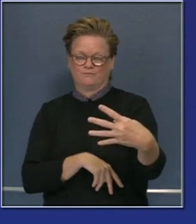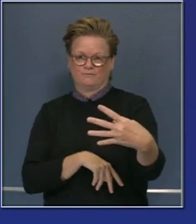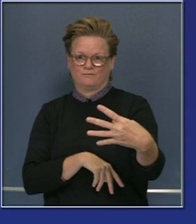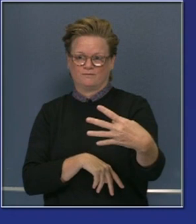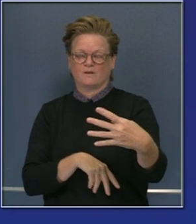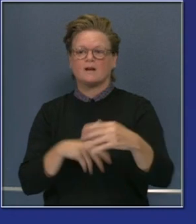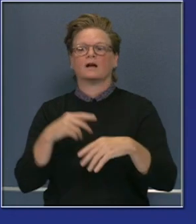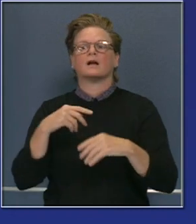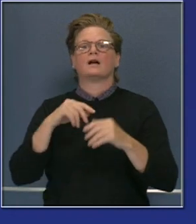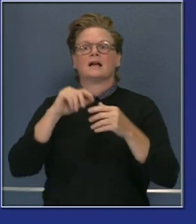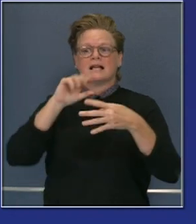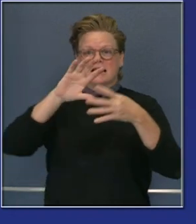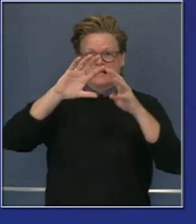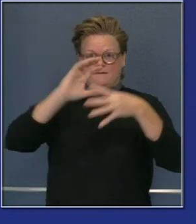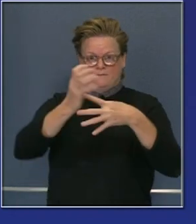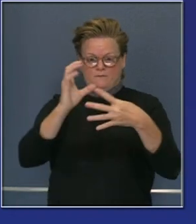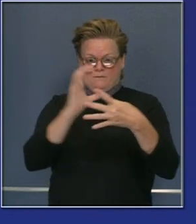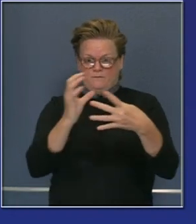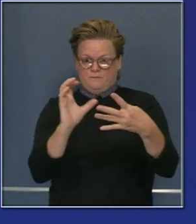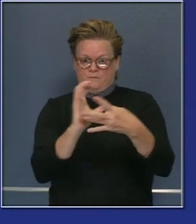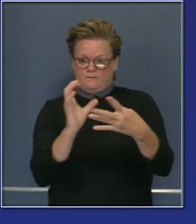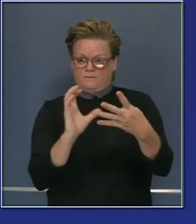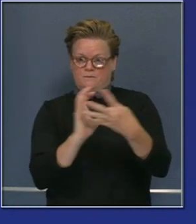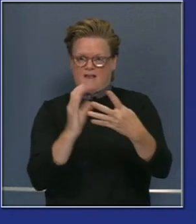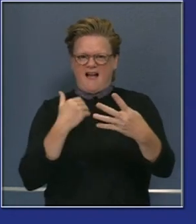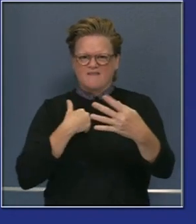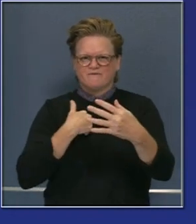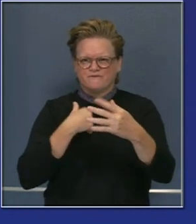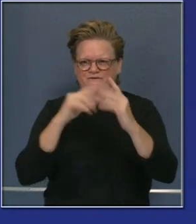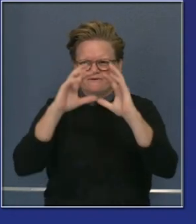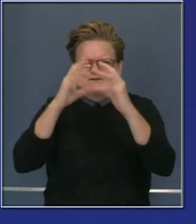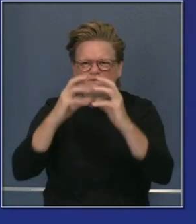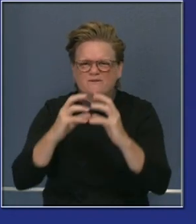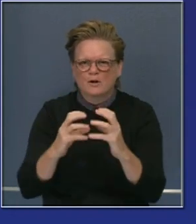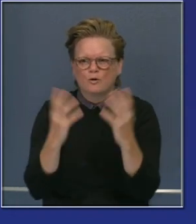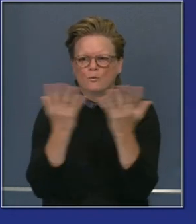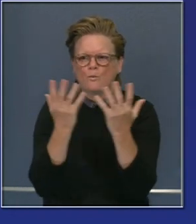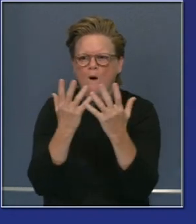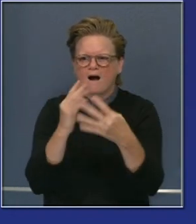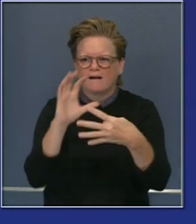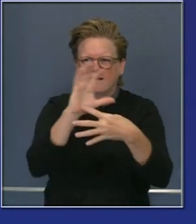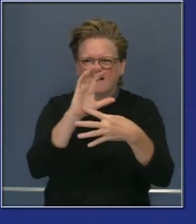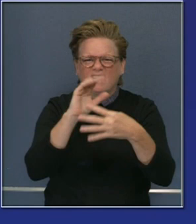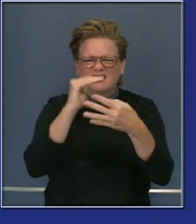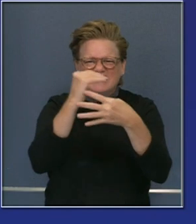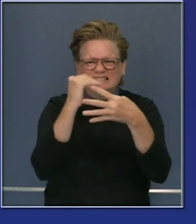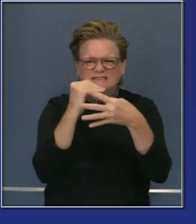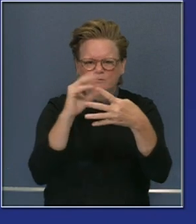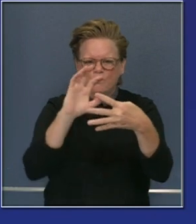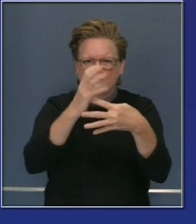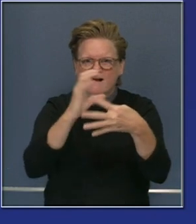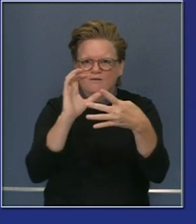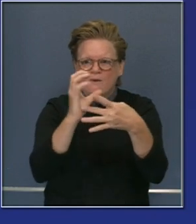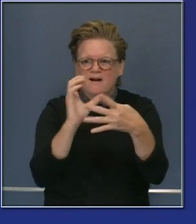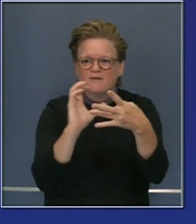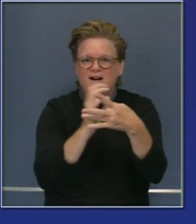TO THE PRE-PANDEMIC MINDSET. THESE ARE THE GUIDELINES, THE COLOR-CODED COUNTY GUIDELINES